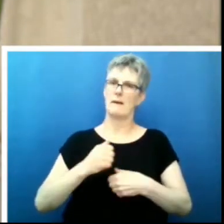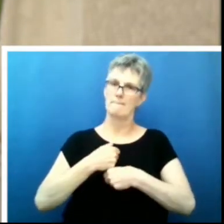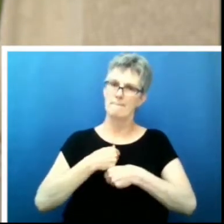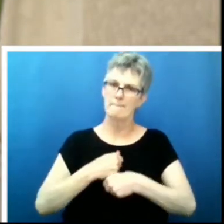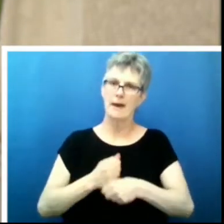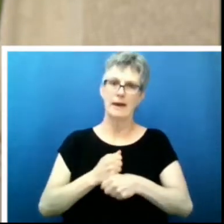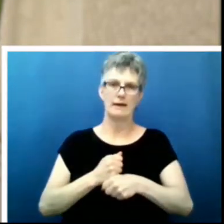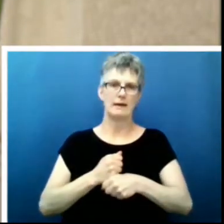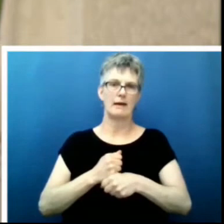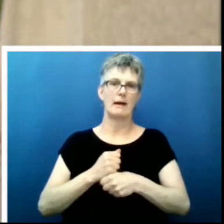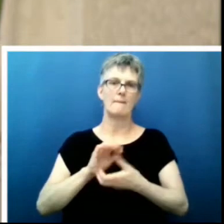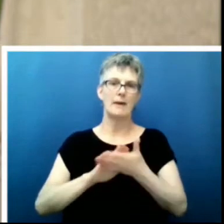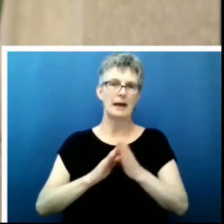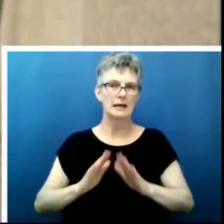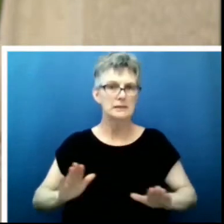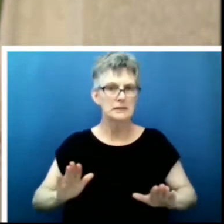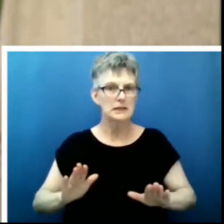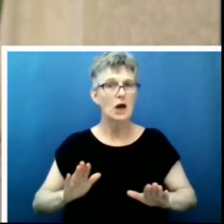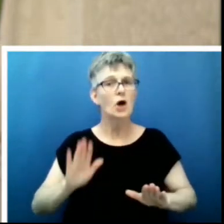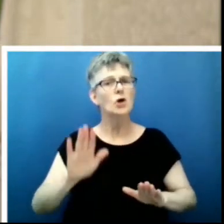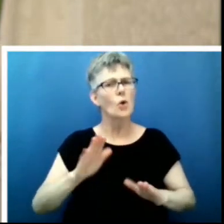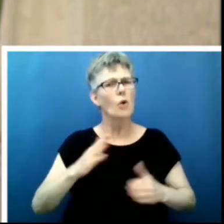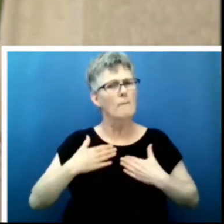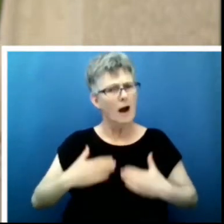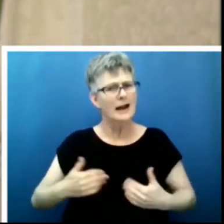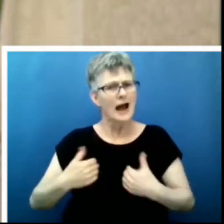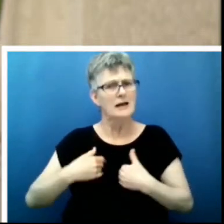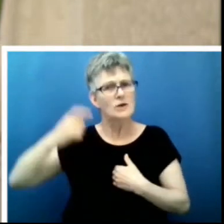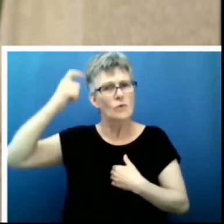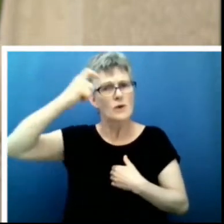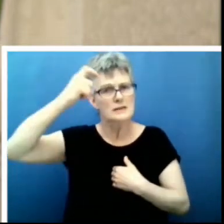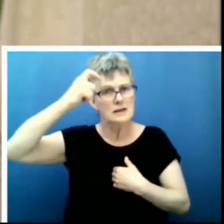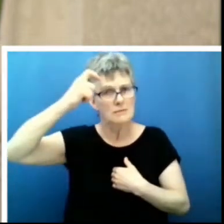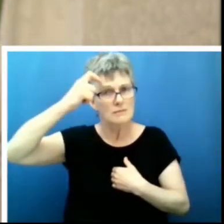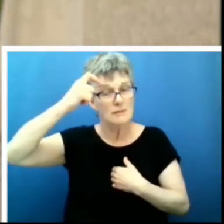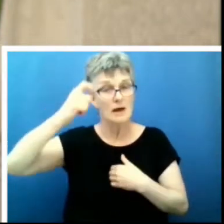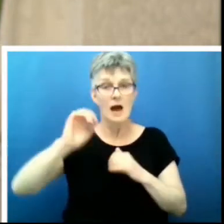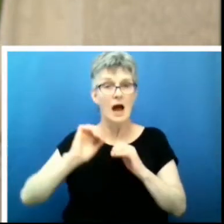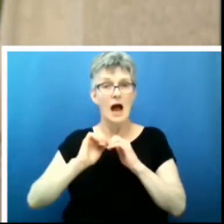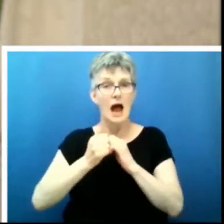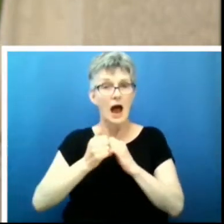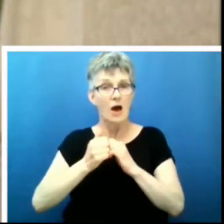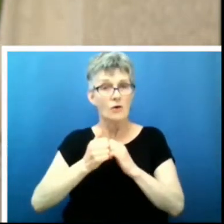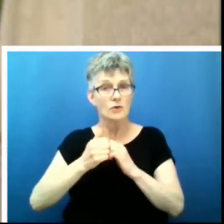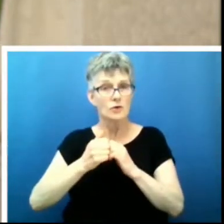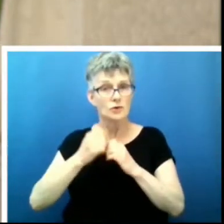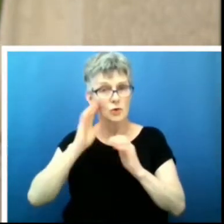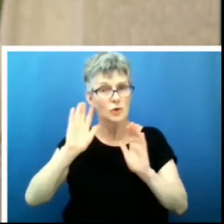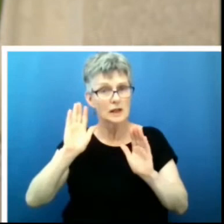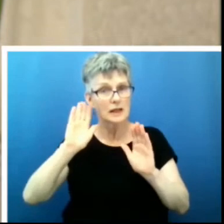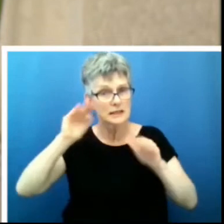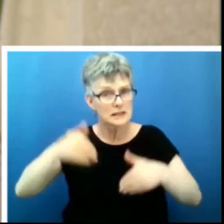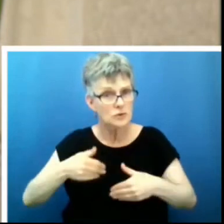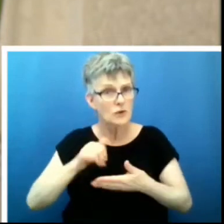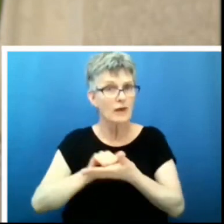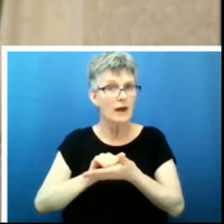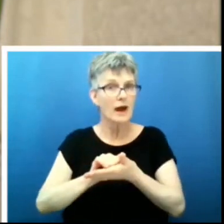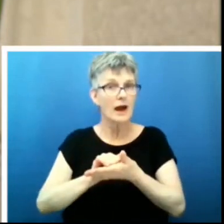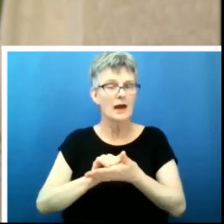to your body's wisdom. But first you have to be able to feel energy. What do I mean by energy?